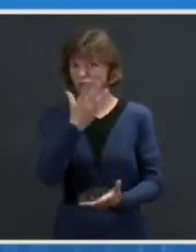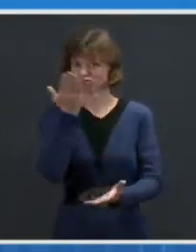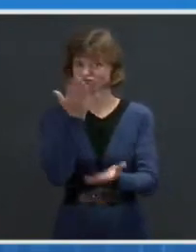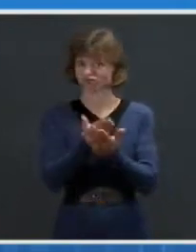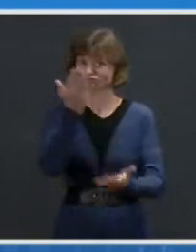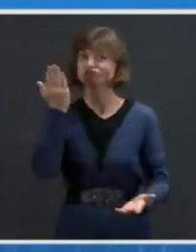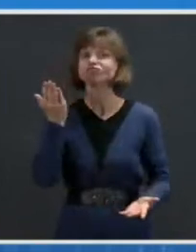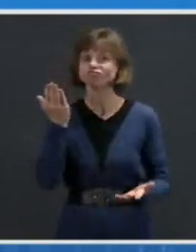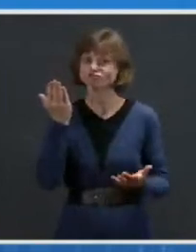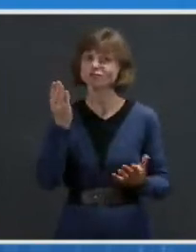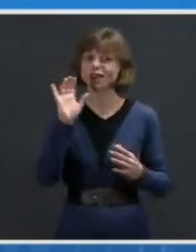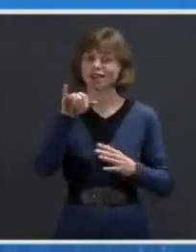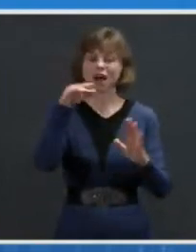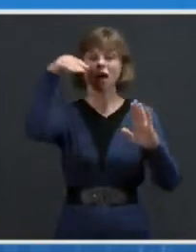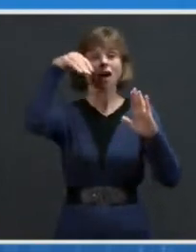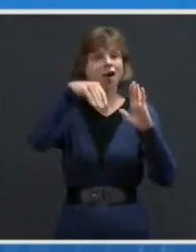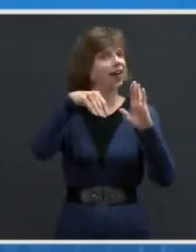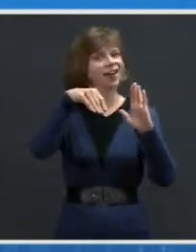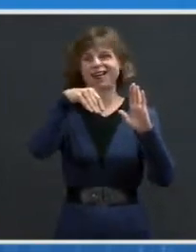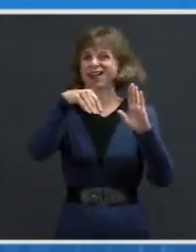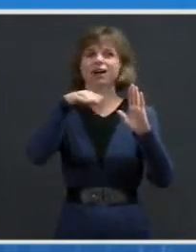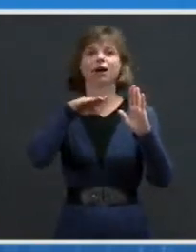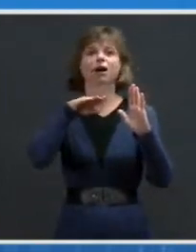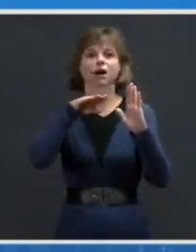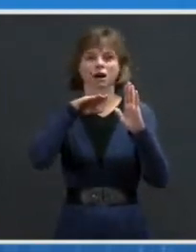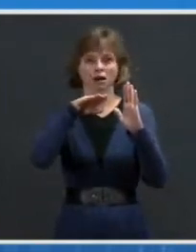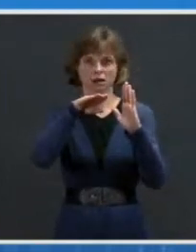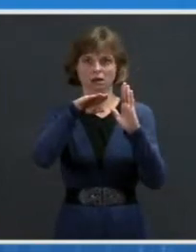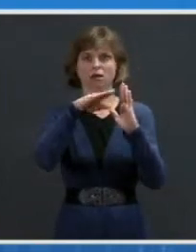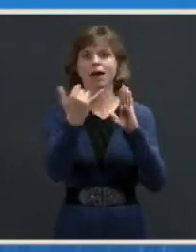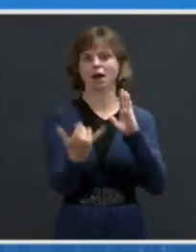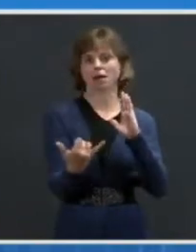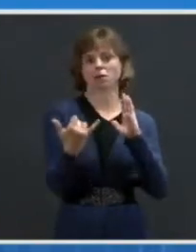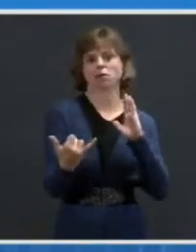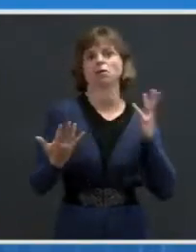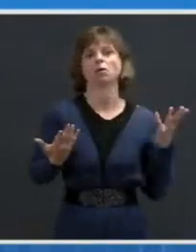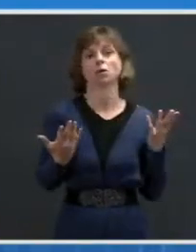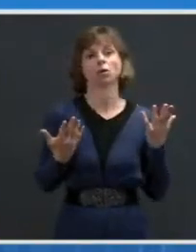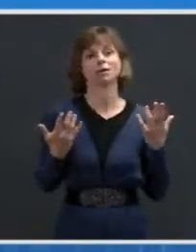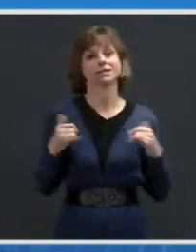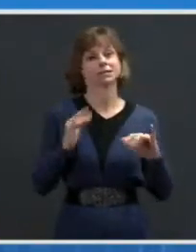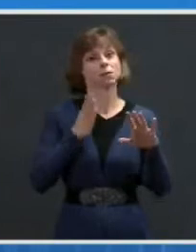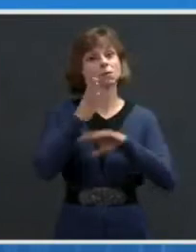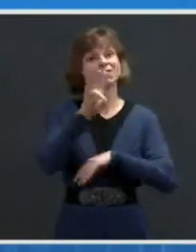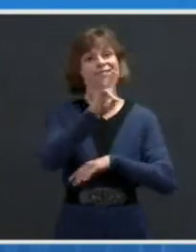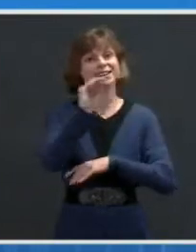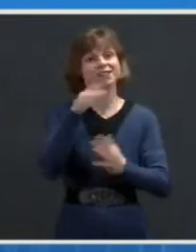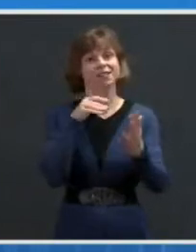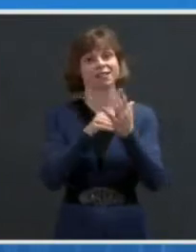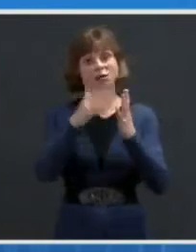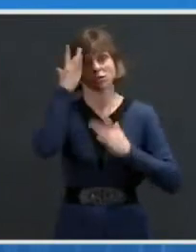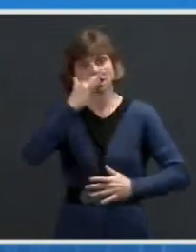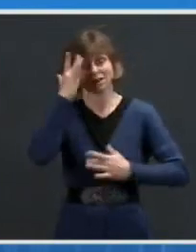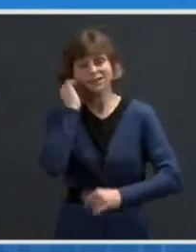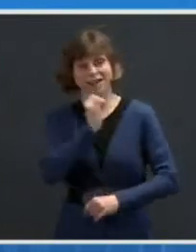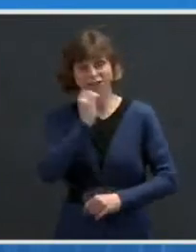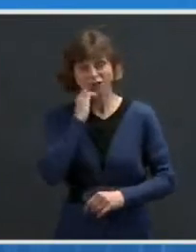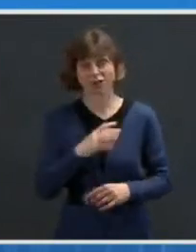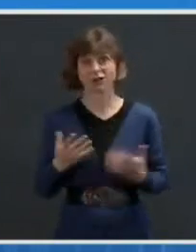PER DAY.